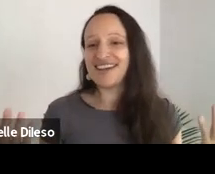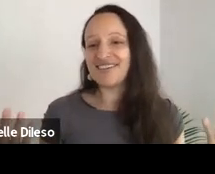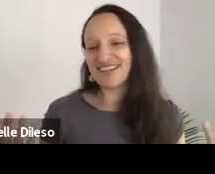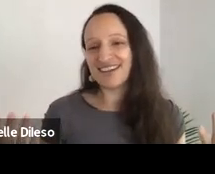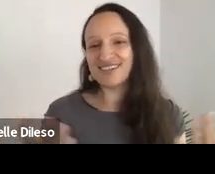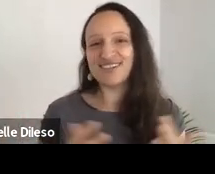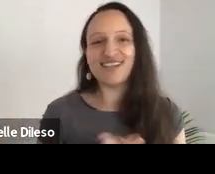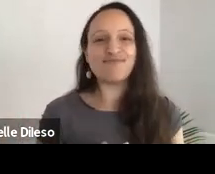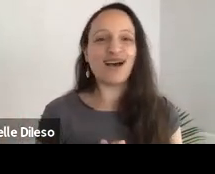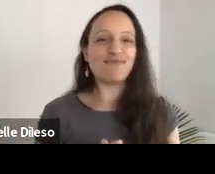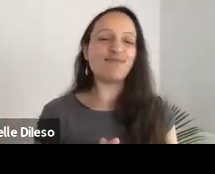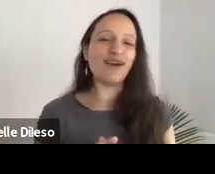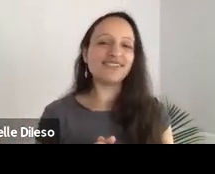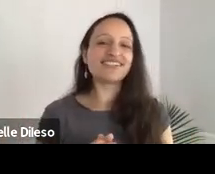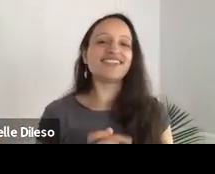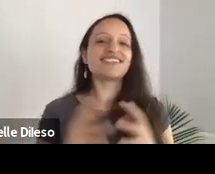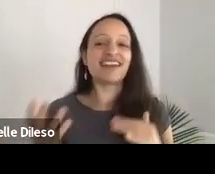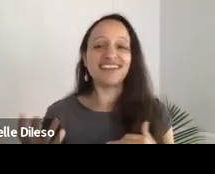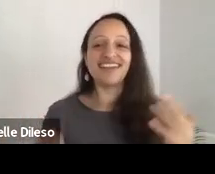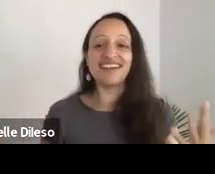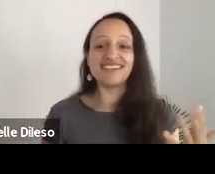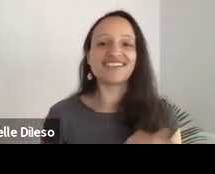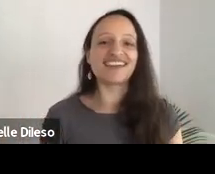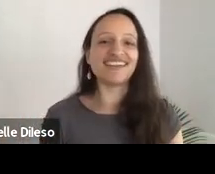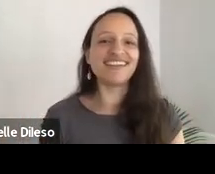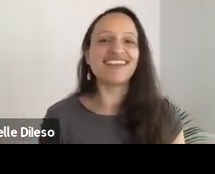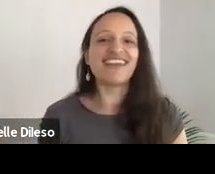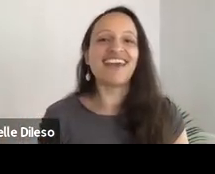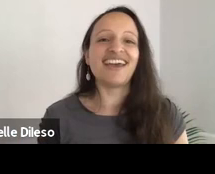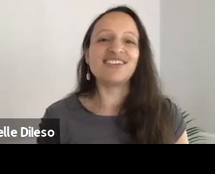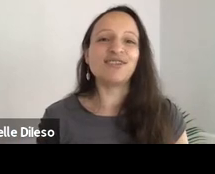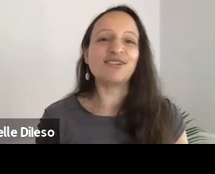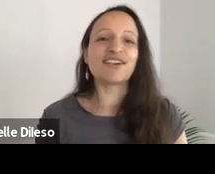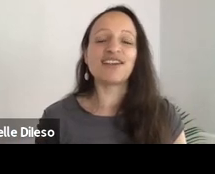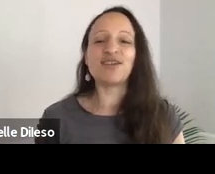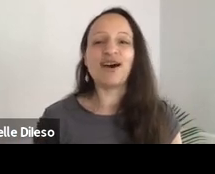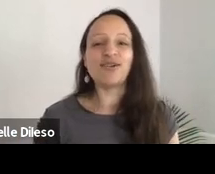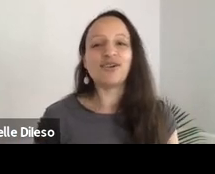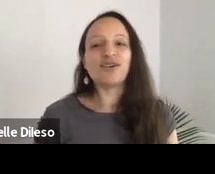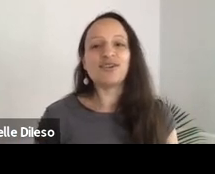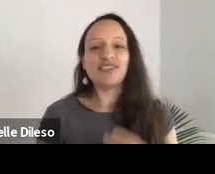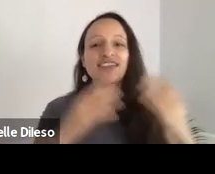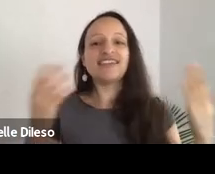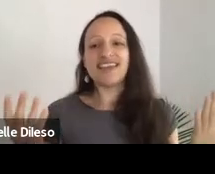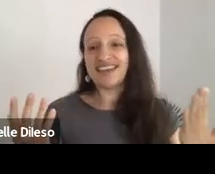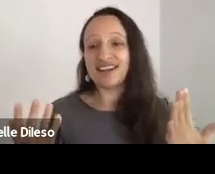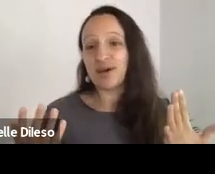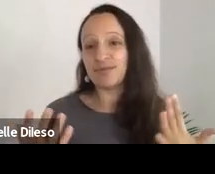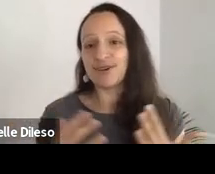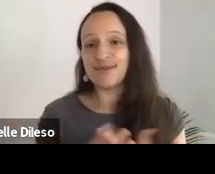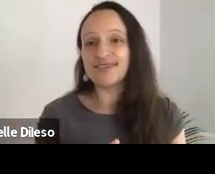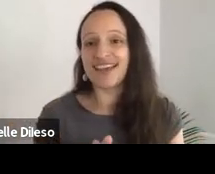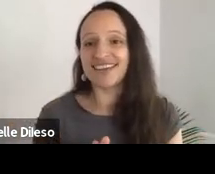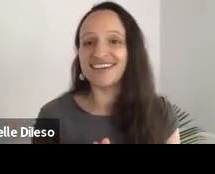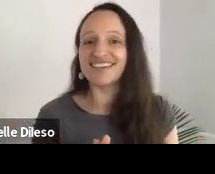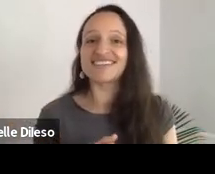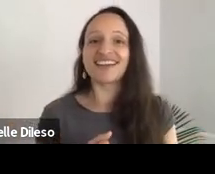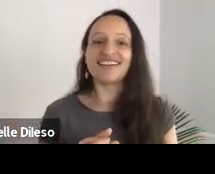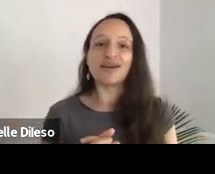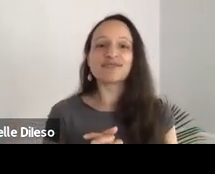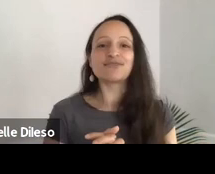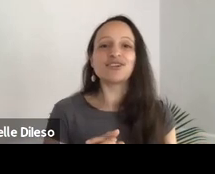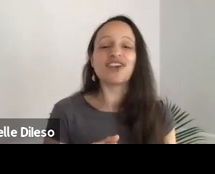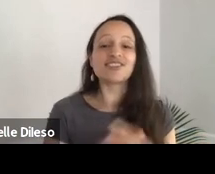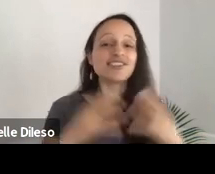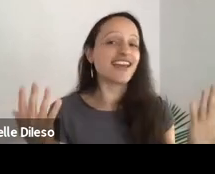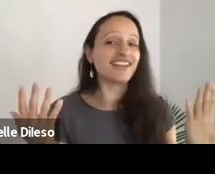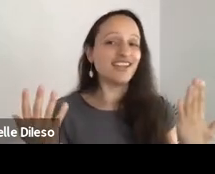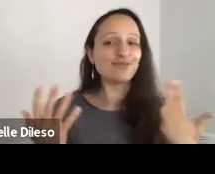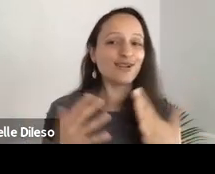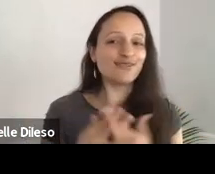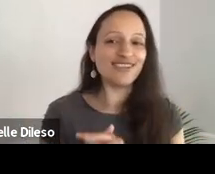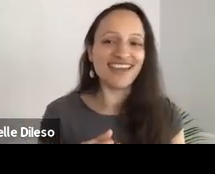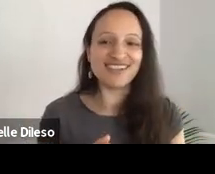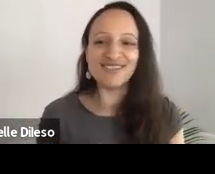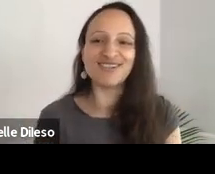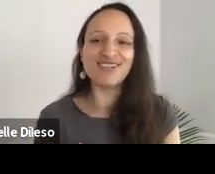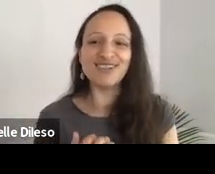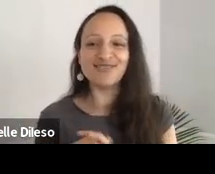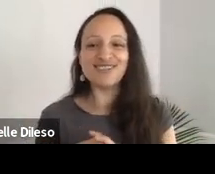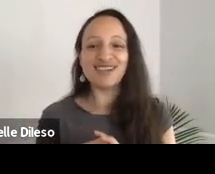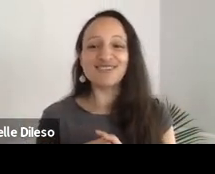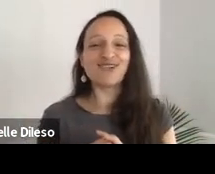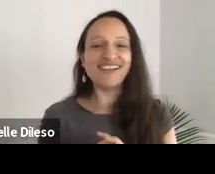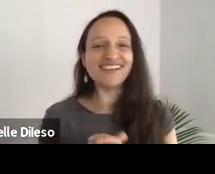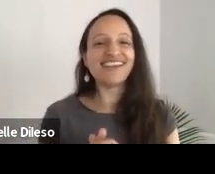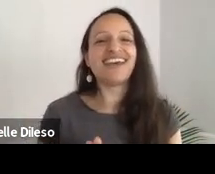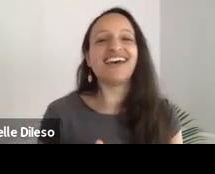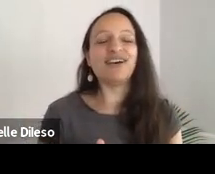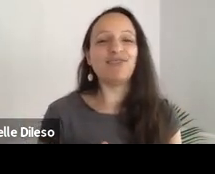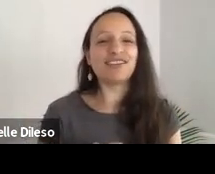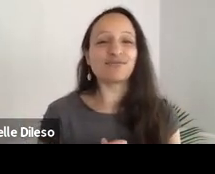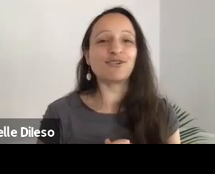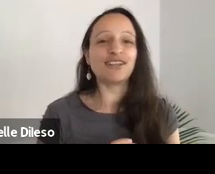But we I was talking to be a mom about the stacking and the unstacking. And we were talking about the things that can come from stacking and unstacking cups which actually stacking is one of the activities we do in the museum as well.